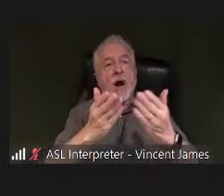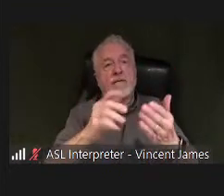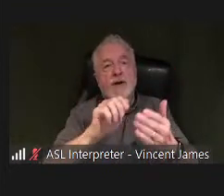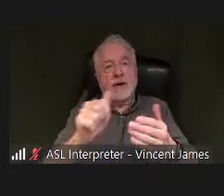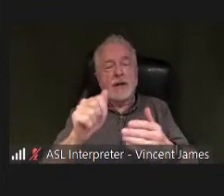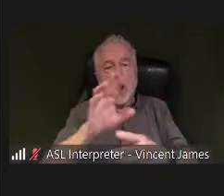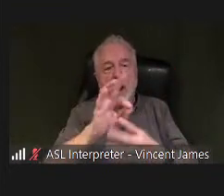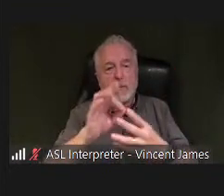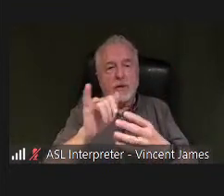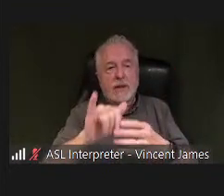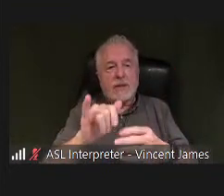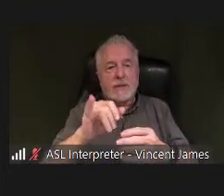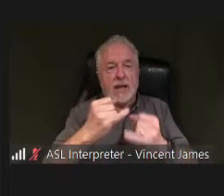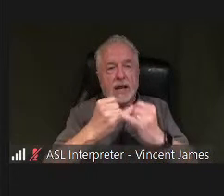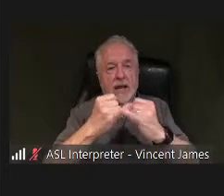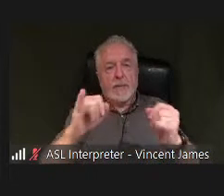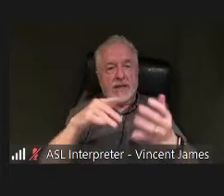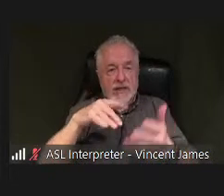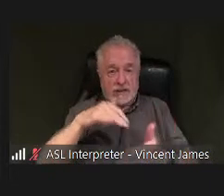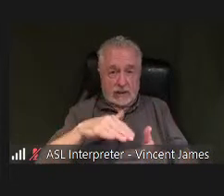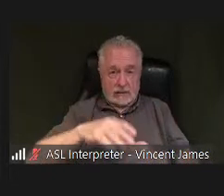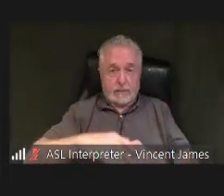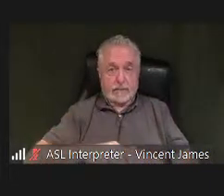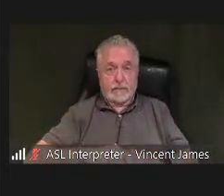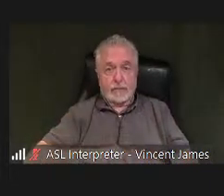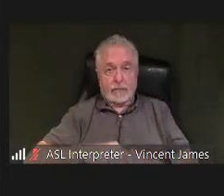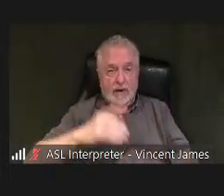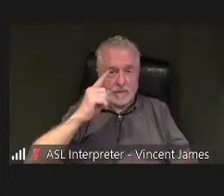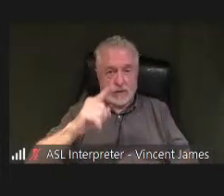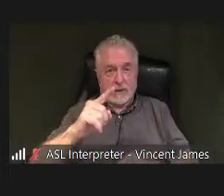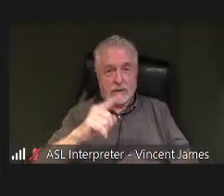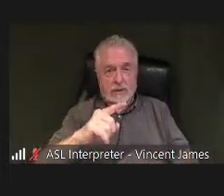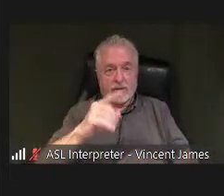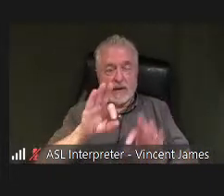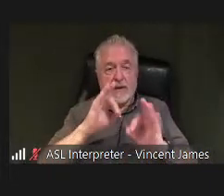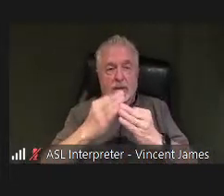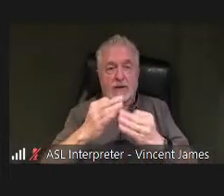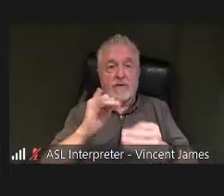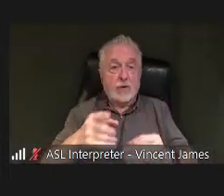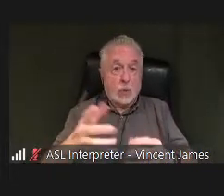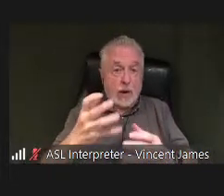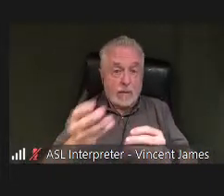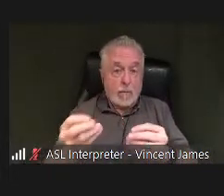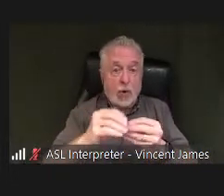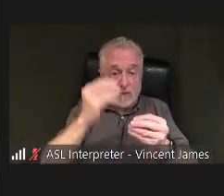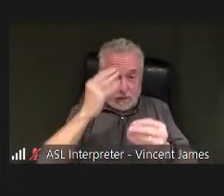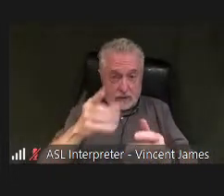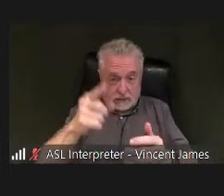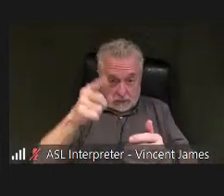option, which is independent study for these families. If you want more information or are